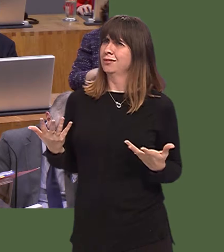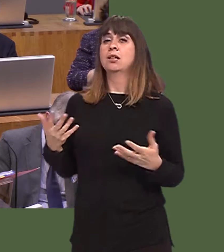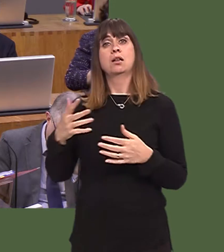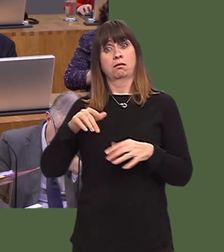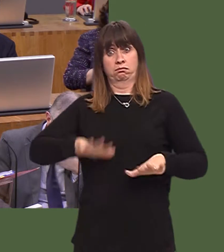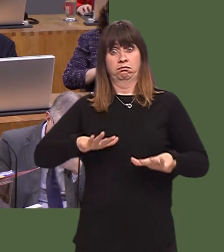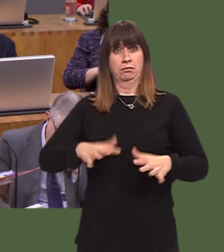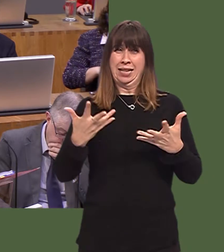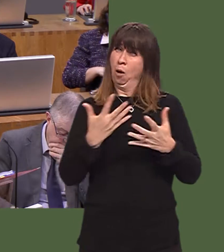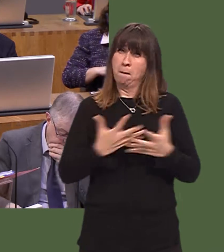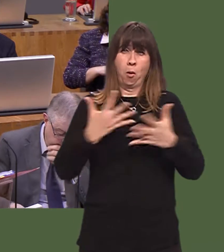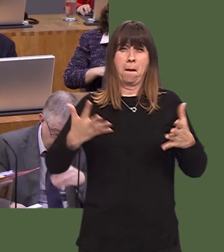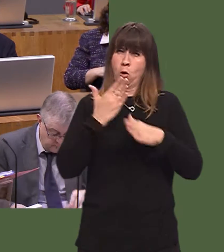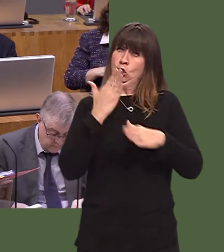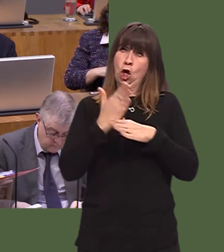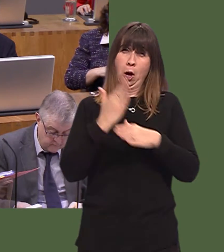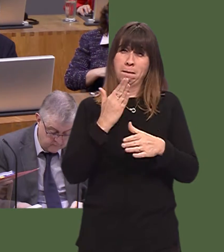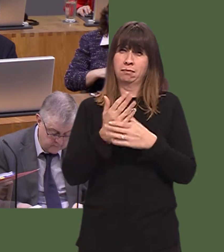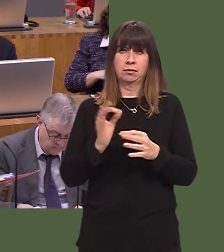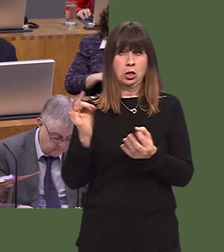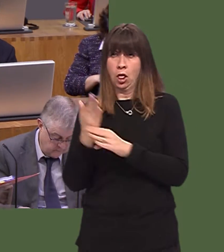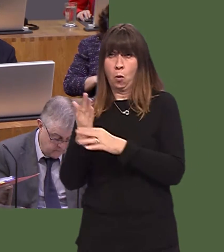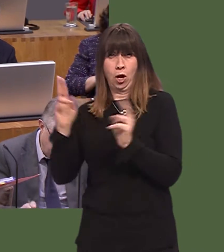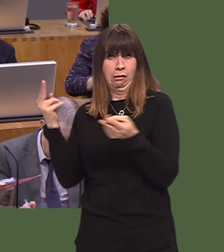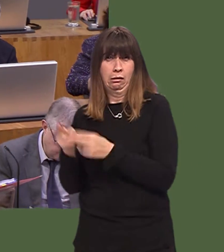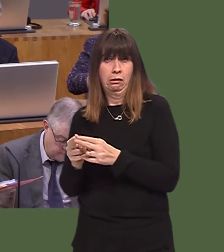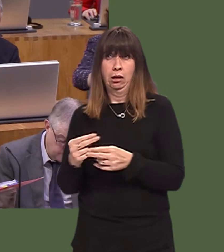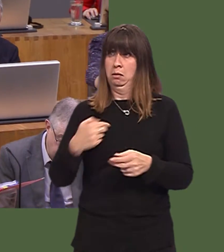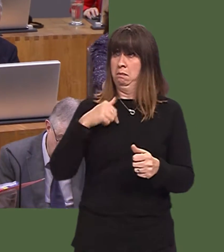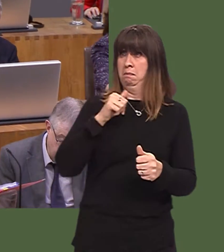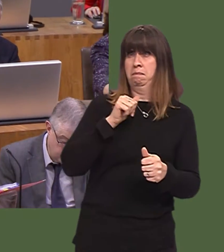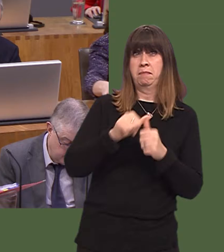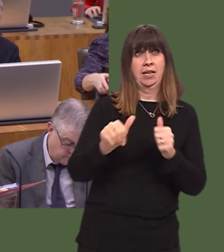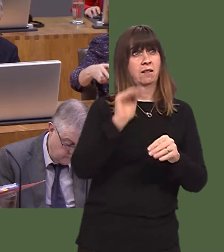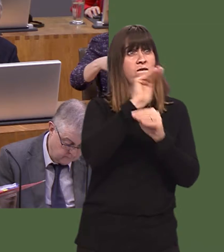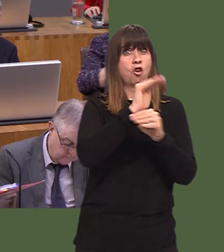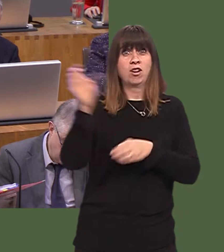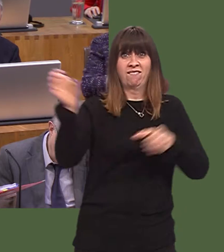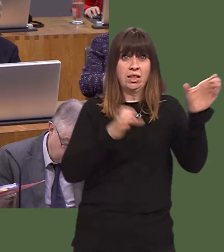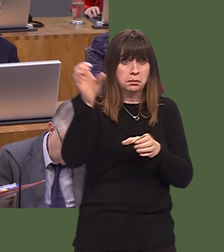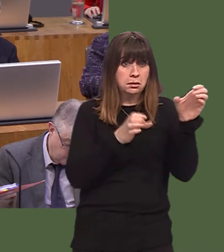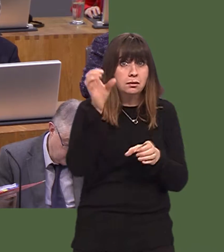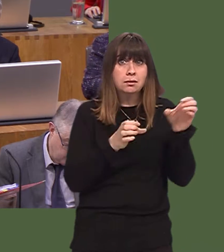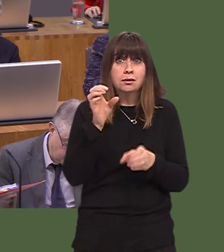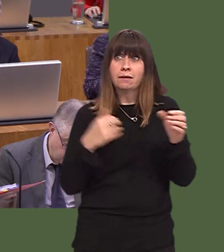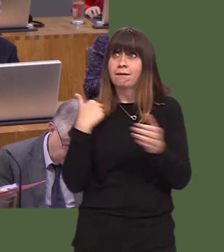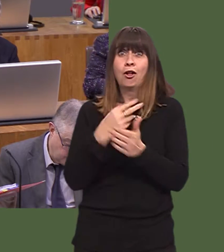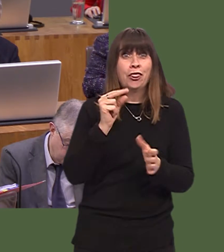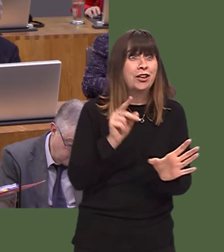the lowest unemployment for many, many years, lower than England, Scotland and Northern Ireland, and the best foreign direct investment figures for 30 years, are fully within the